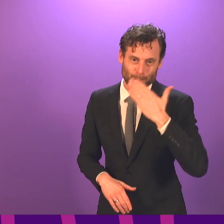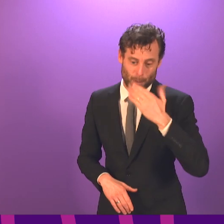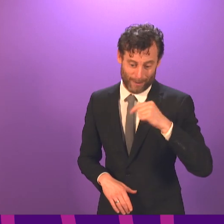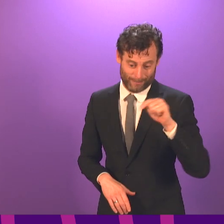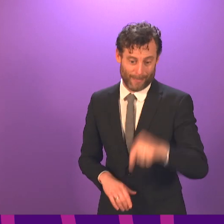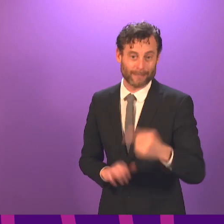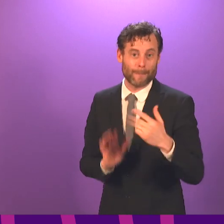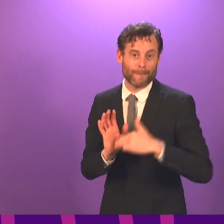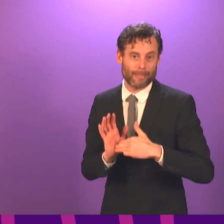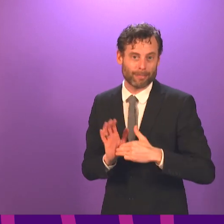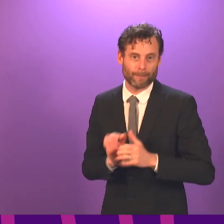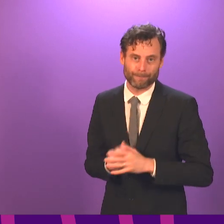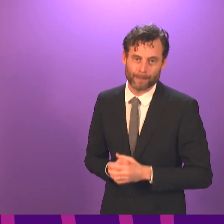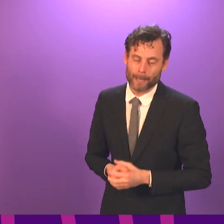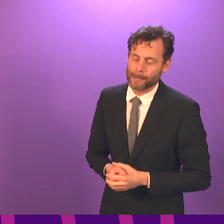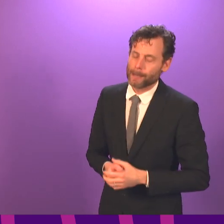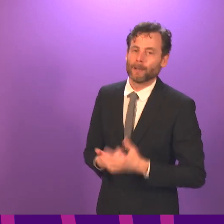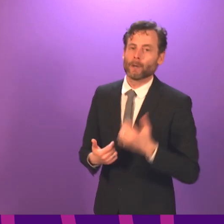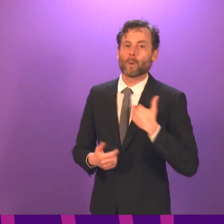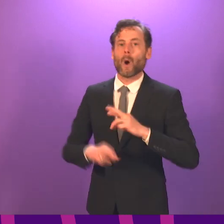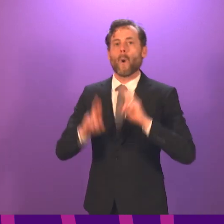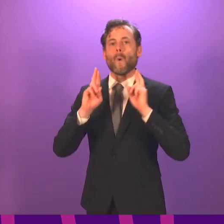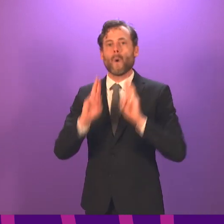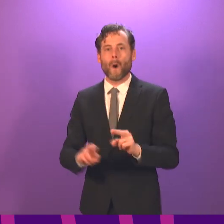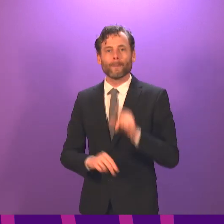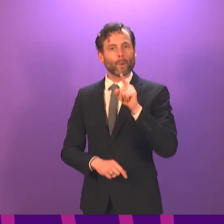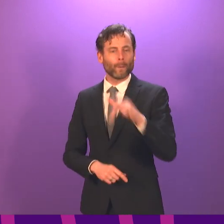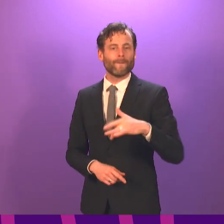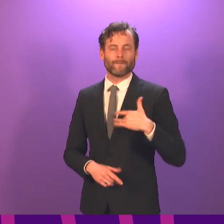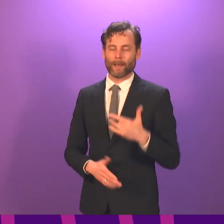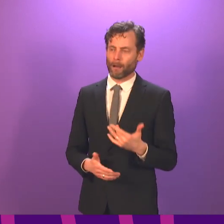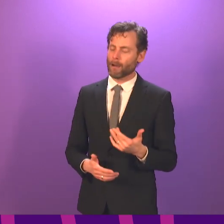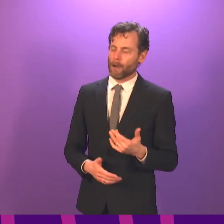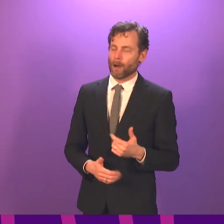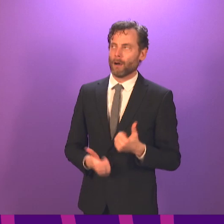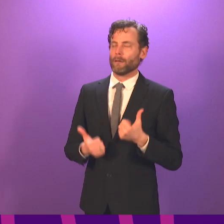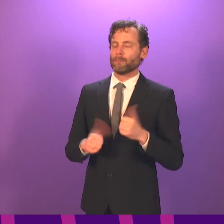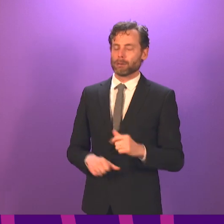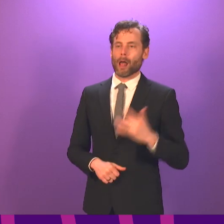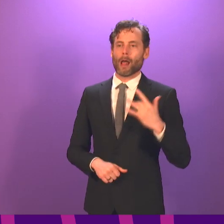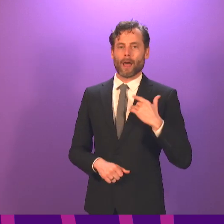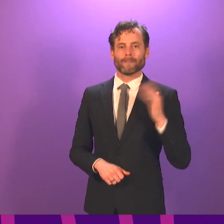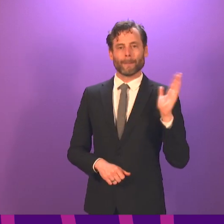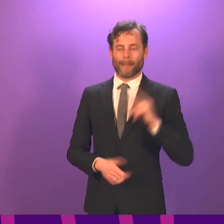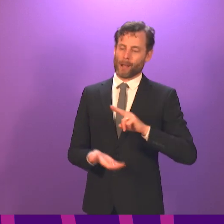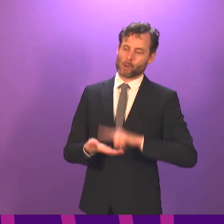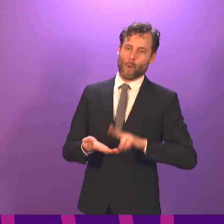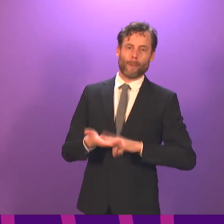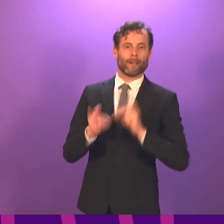month, and I hope that you will start to feel life becoming much more normal very soon.